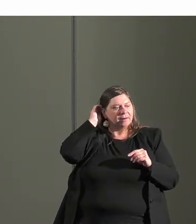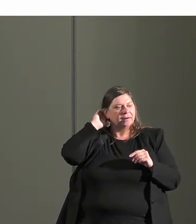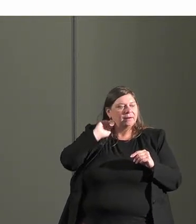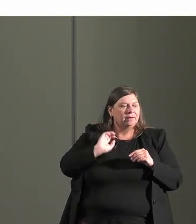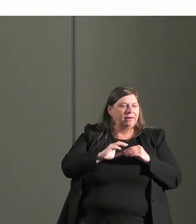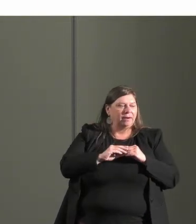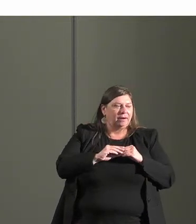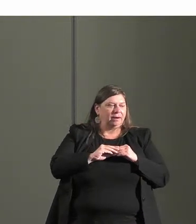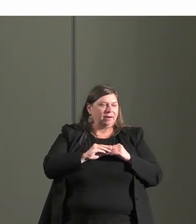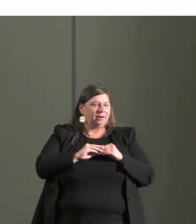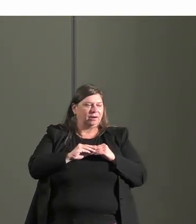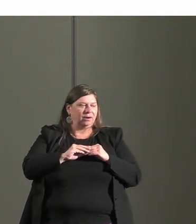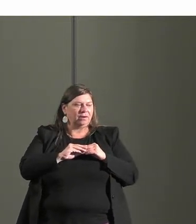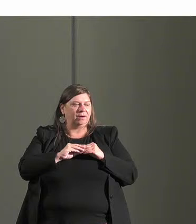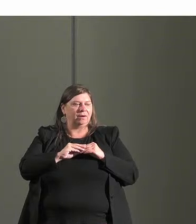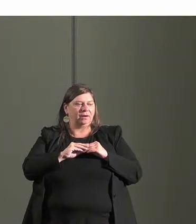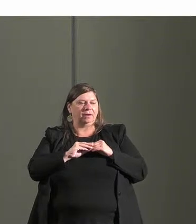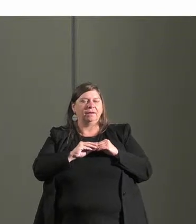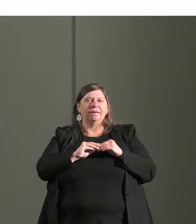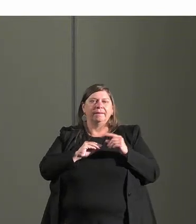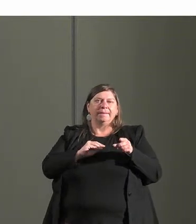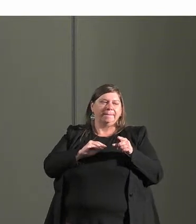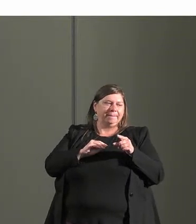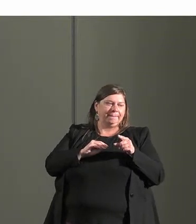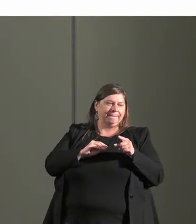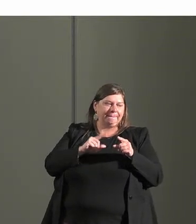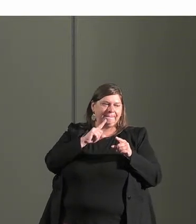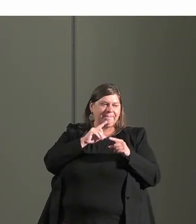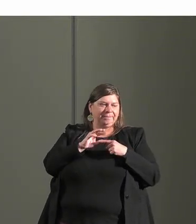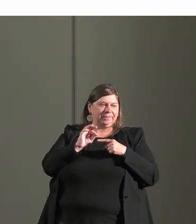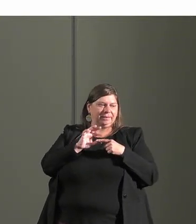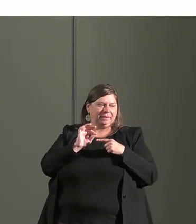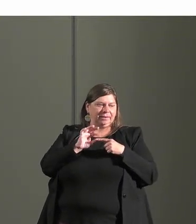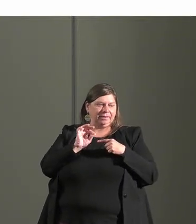figure out what you need. And finally we have a ton of